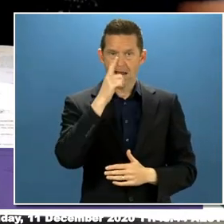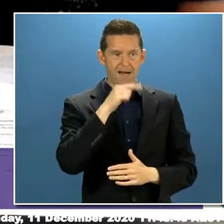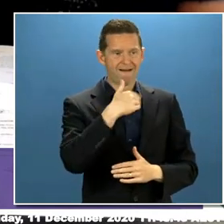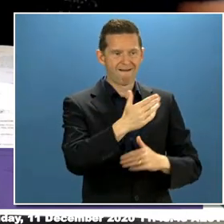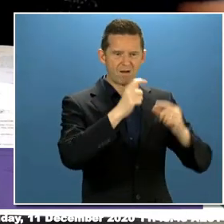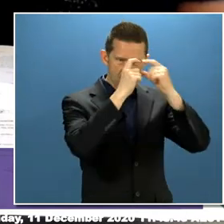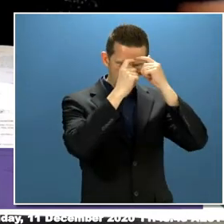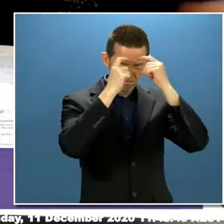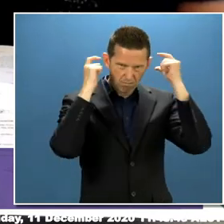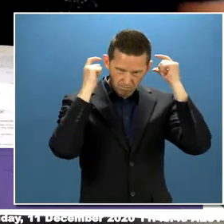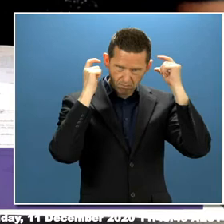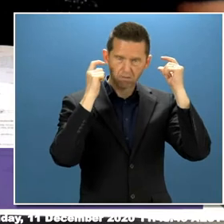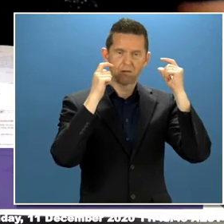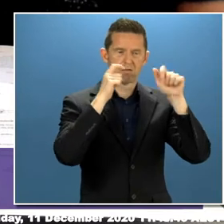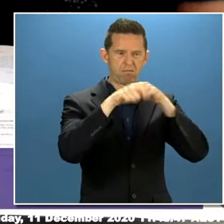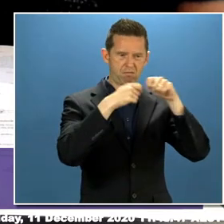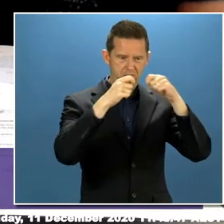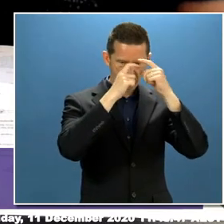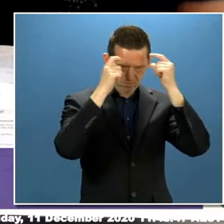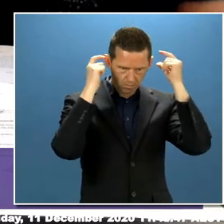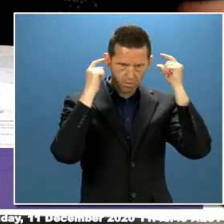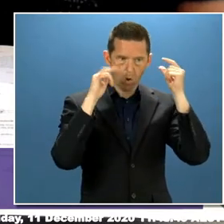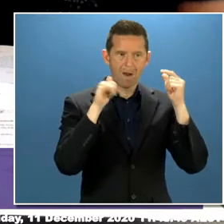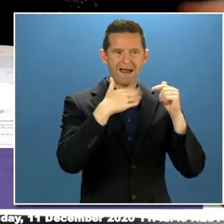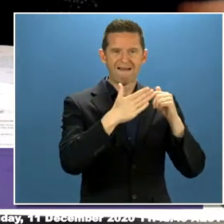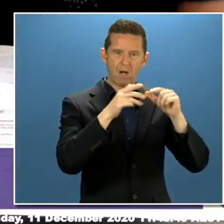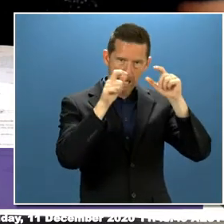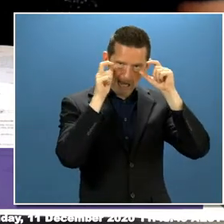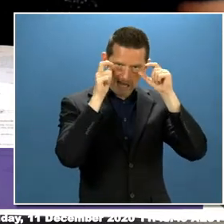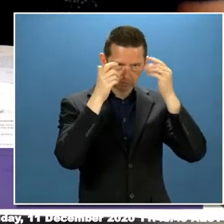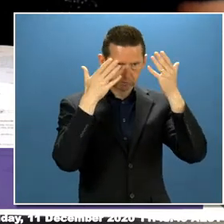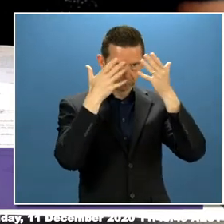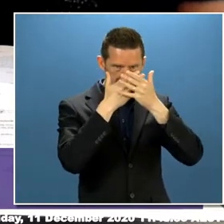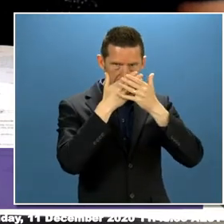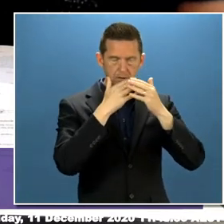the senior leaders frosted glasses, so they either have low vision or complete